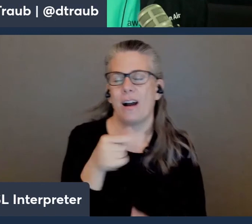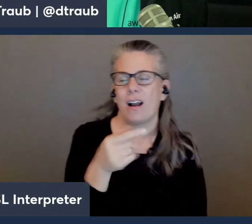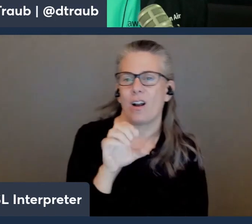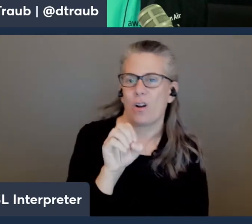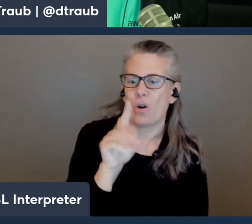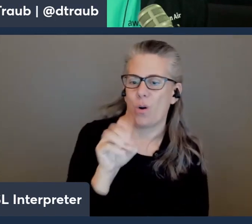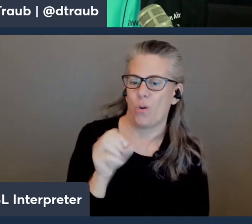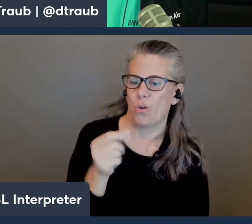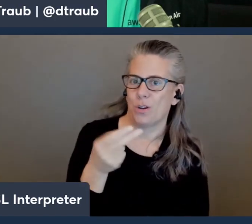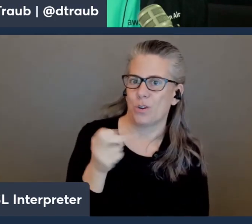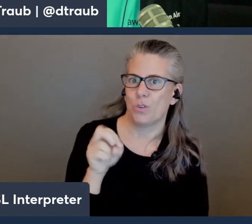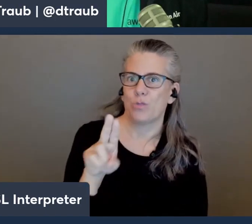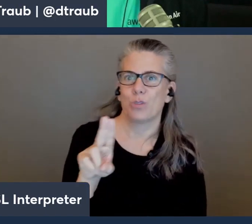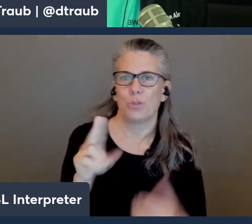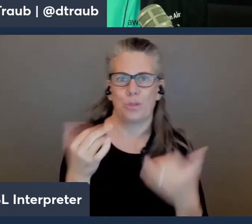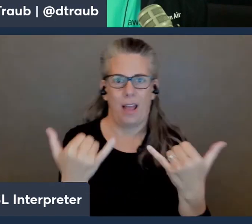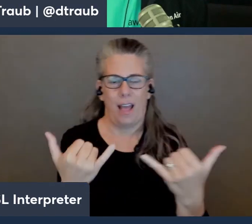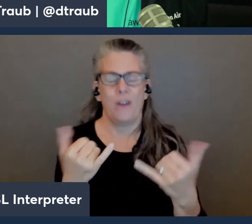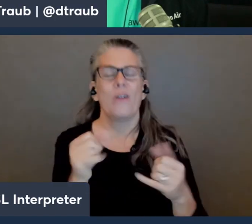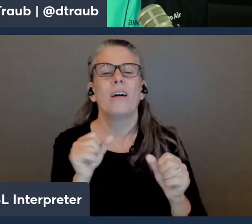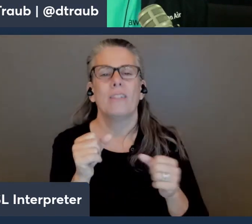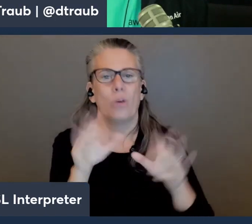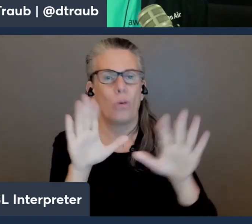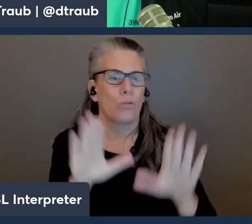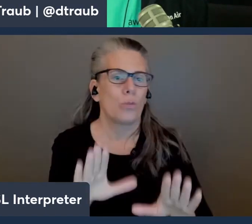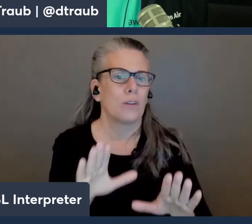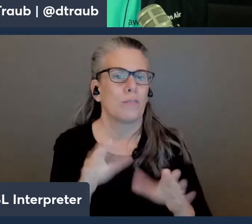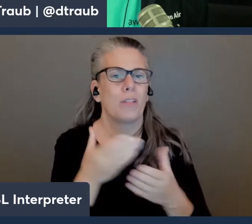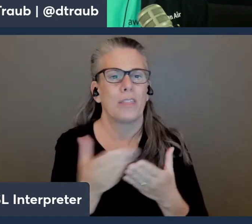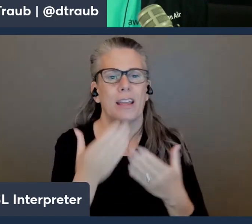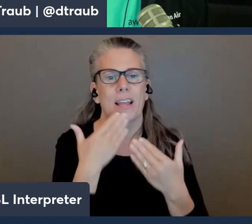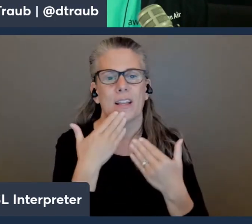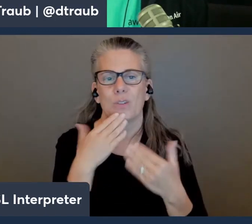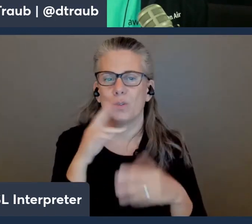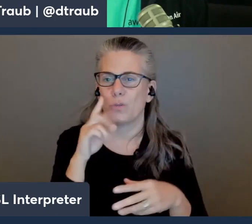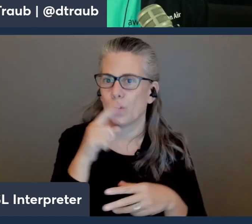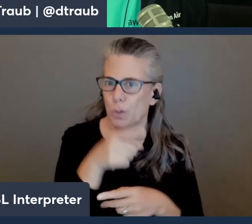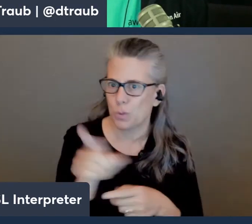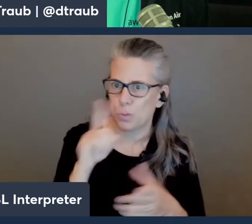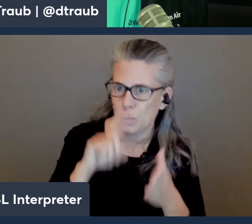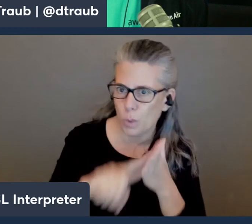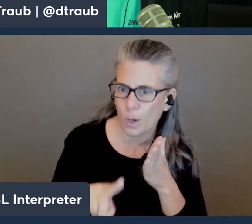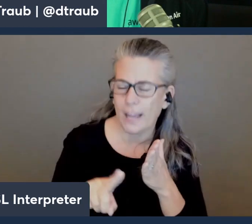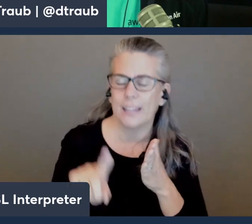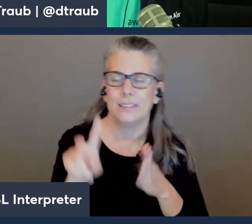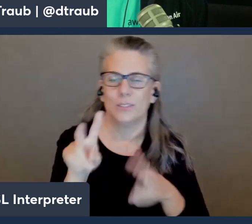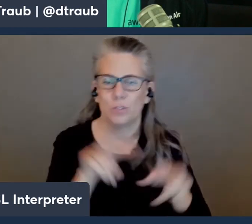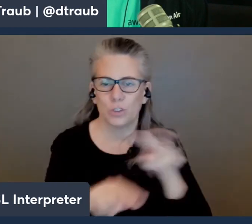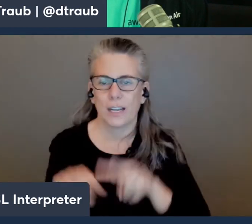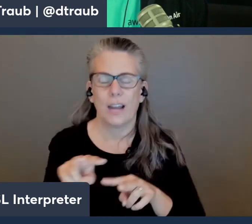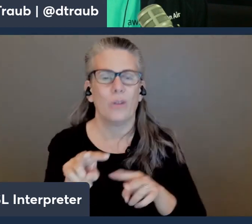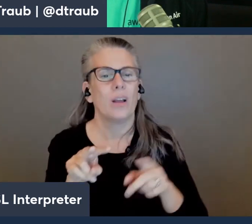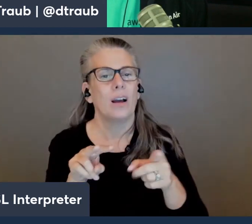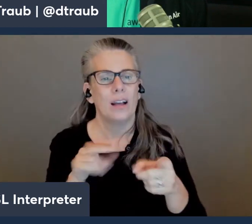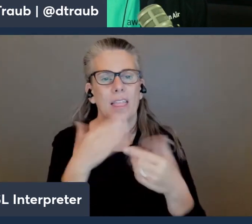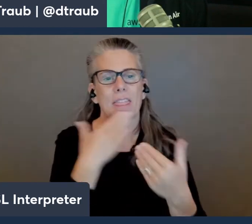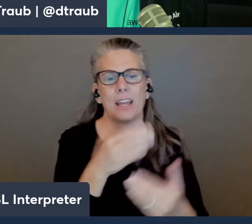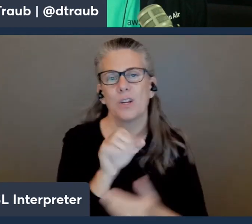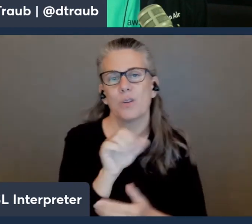so a great, wonderful thing to have a look at here. Aaron, thank you very much. Thank you. We're going to have something fun coming up right now.